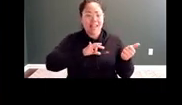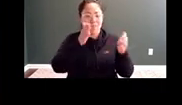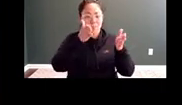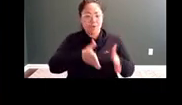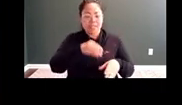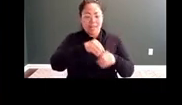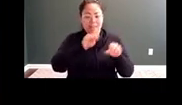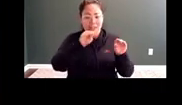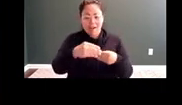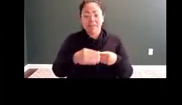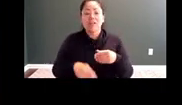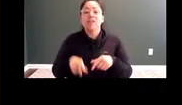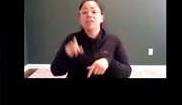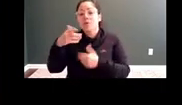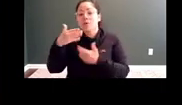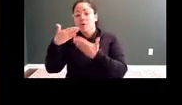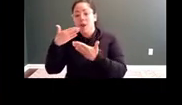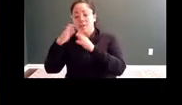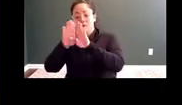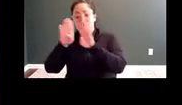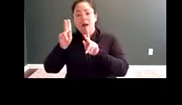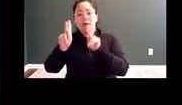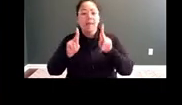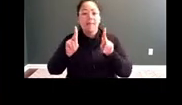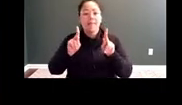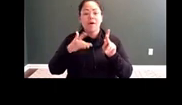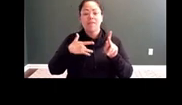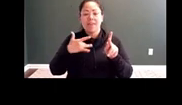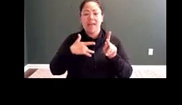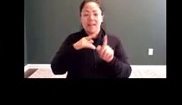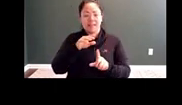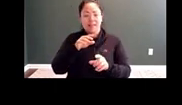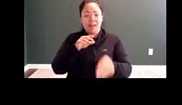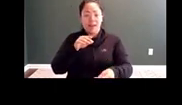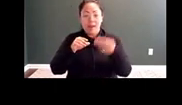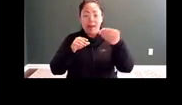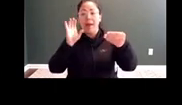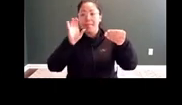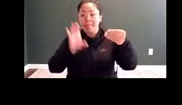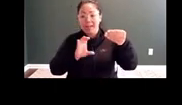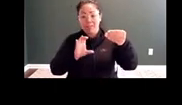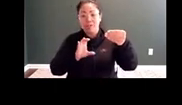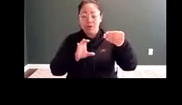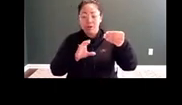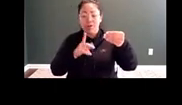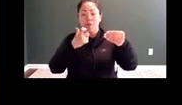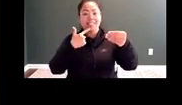And so on the gratitude wall, people are encouraged to take a headshot of someone they want to publicly thank, and they put it up